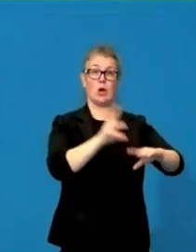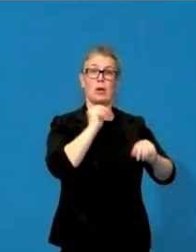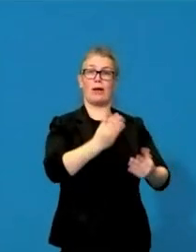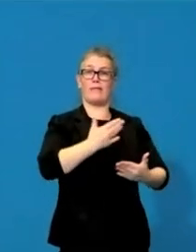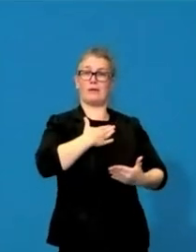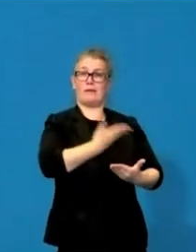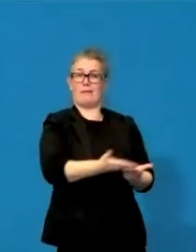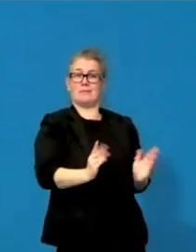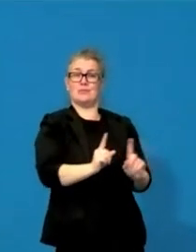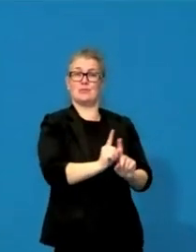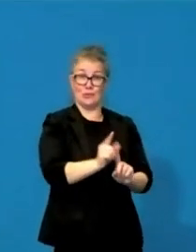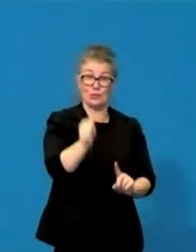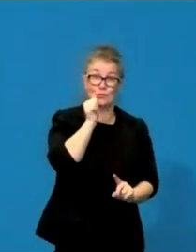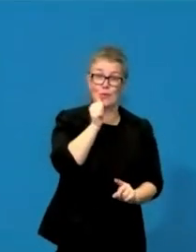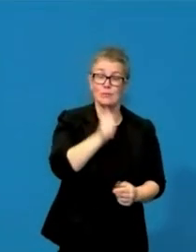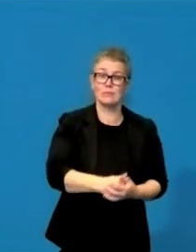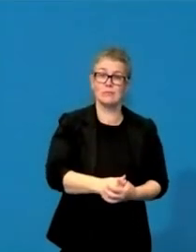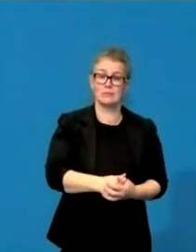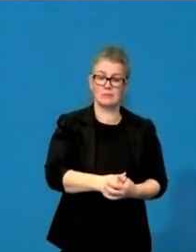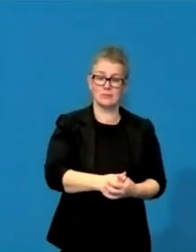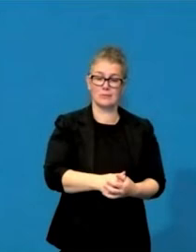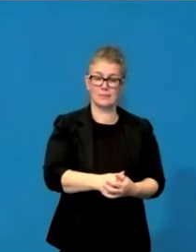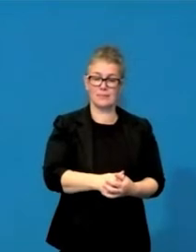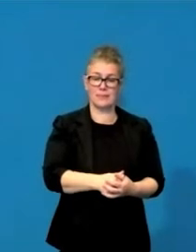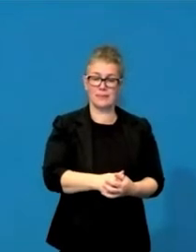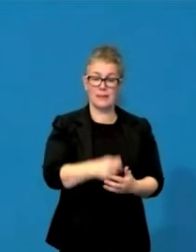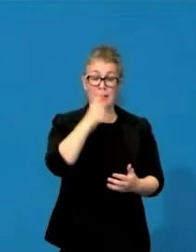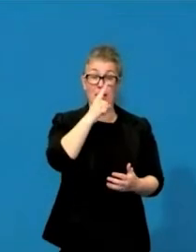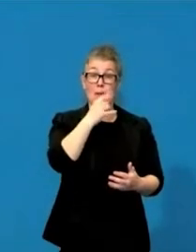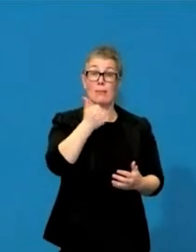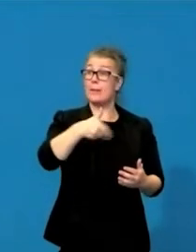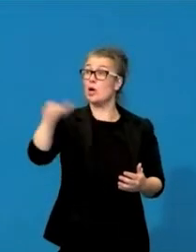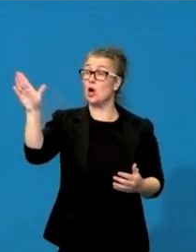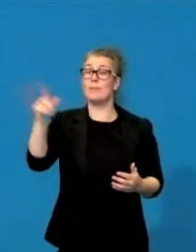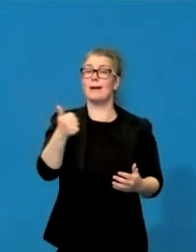You know. Even the old people. They might be gone but they still looking after us, you know, they still got an eye on